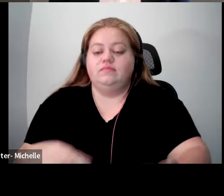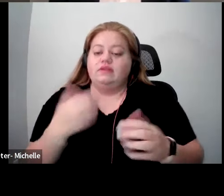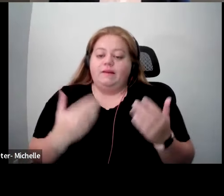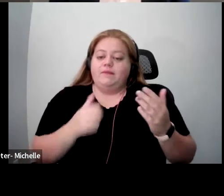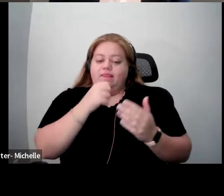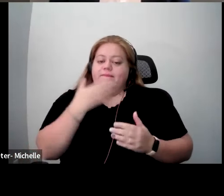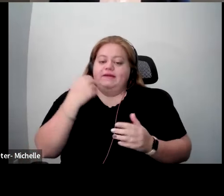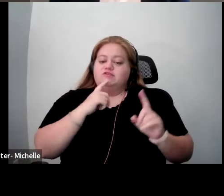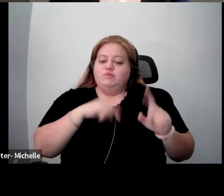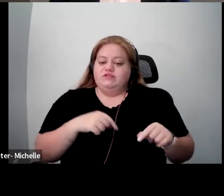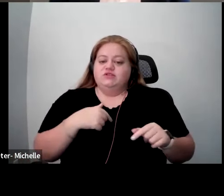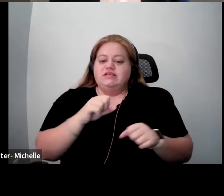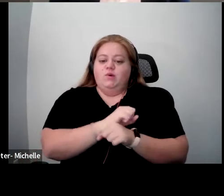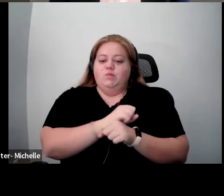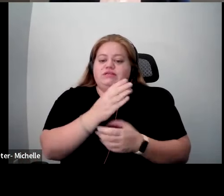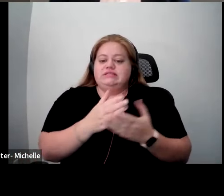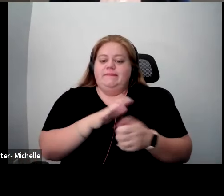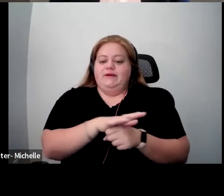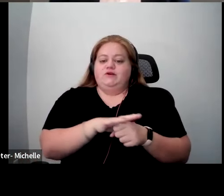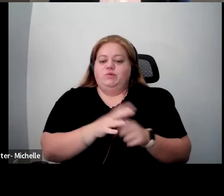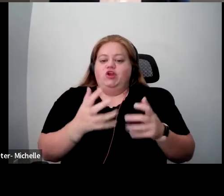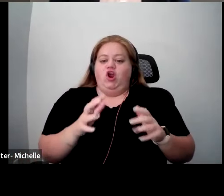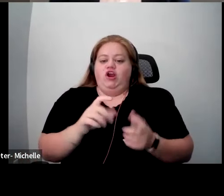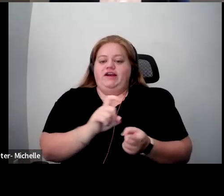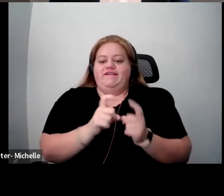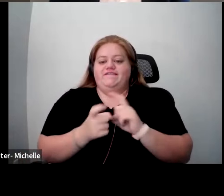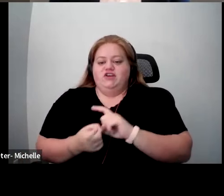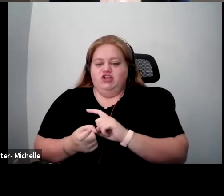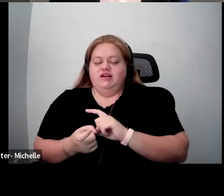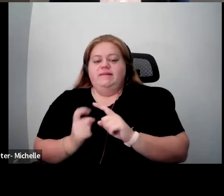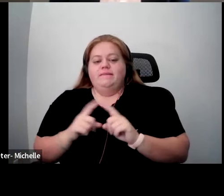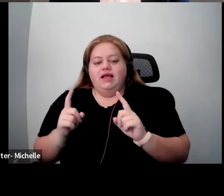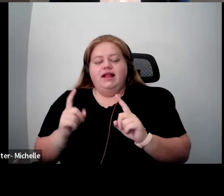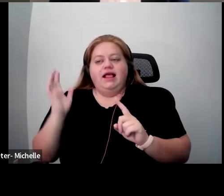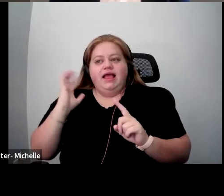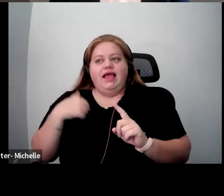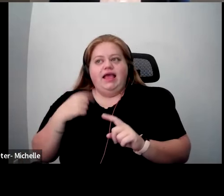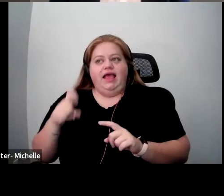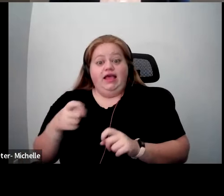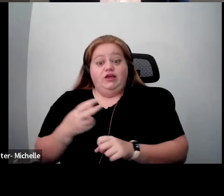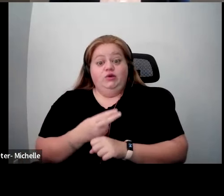I mean, look, I did have to use LaTeX and PDF and things